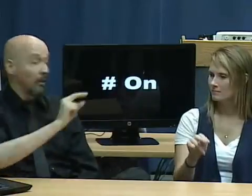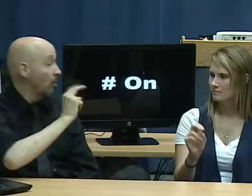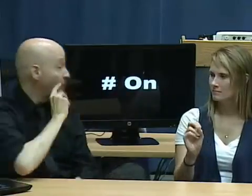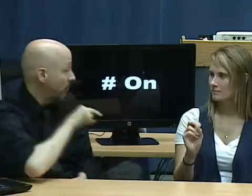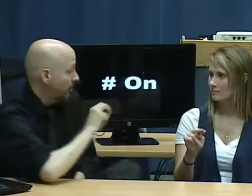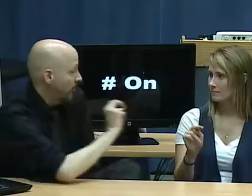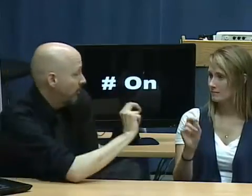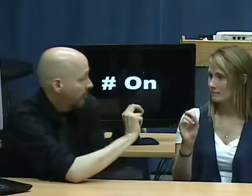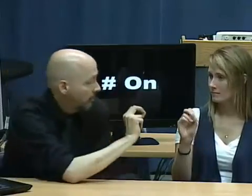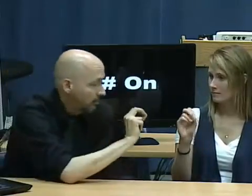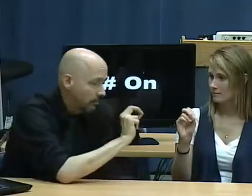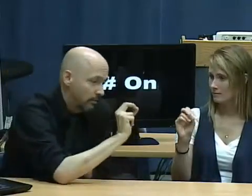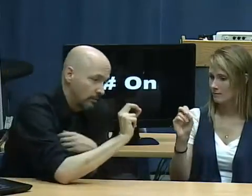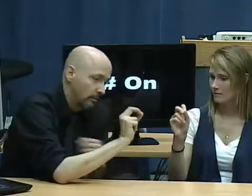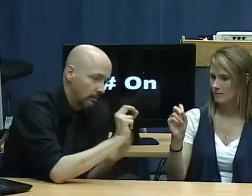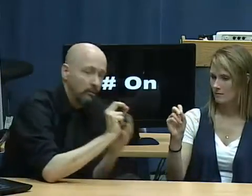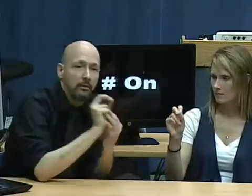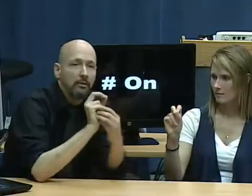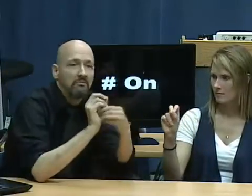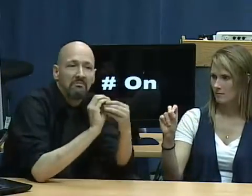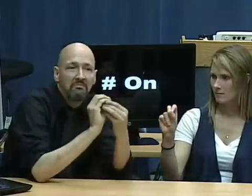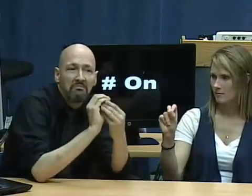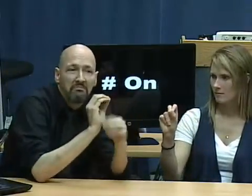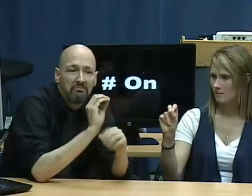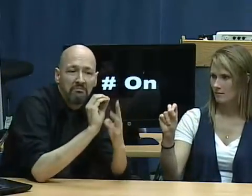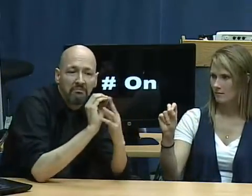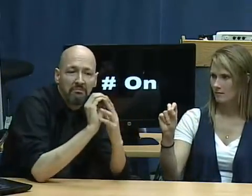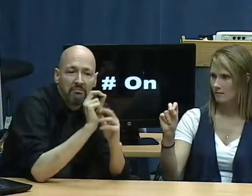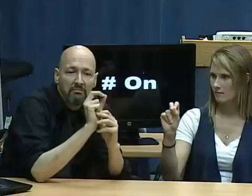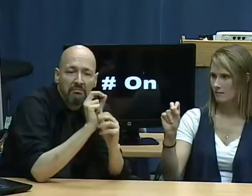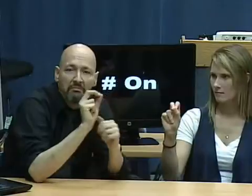Let me see. Don't make a full "O" handshape. Just these fingers.